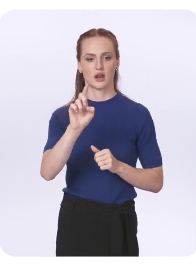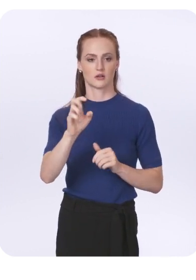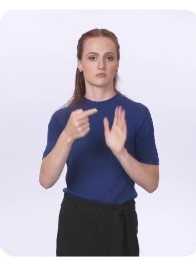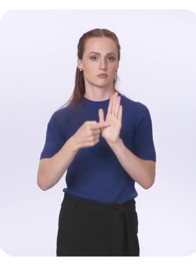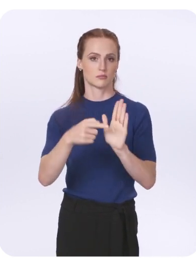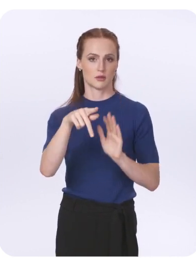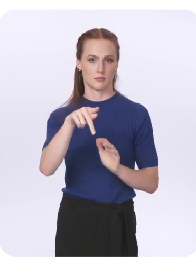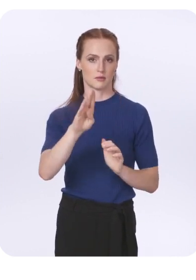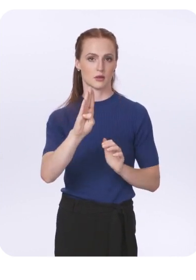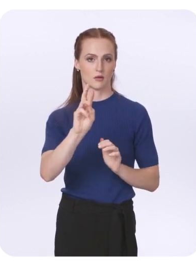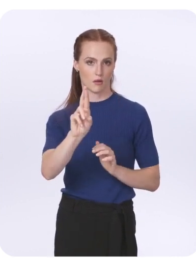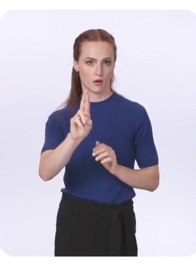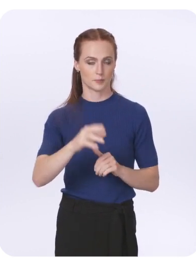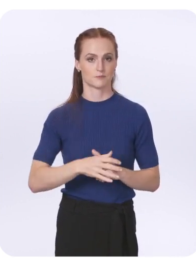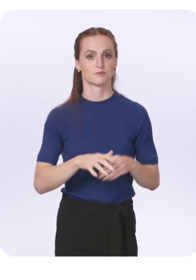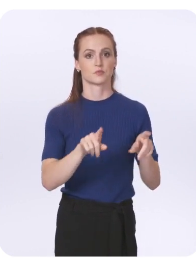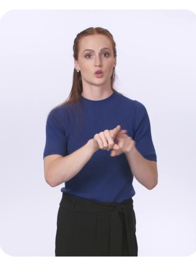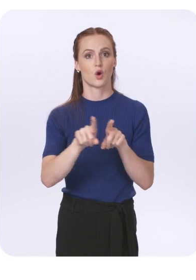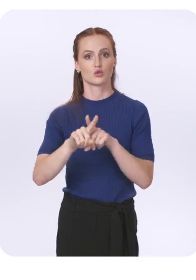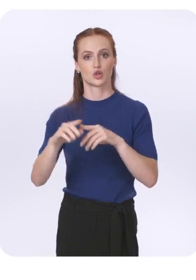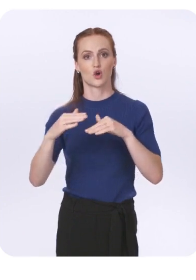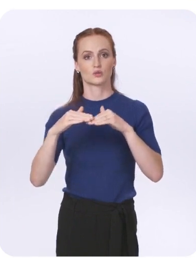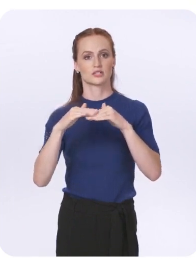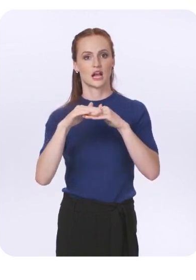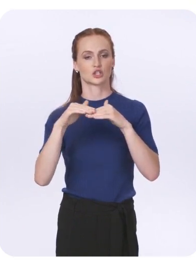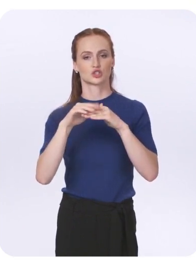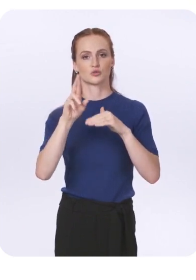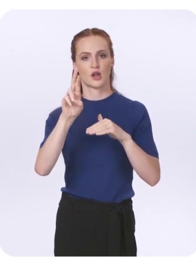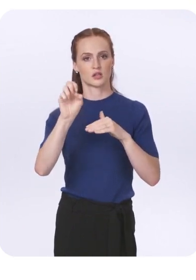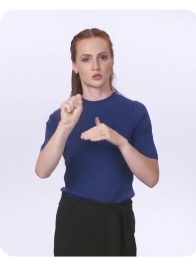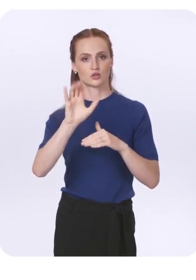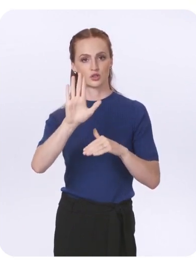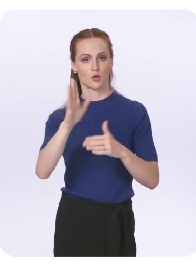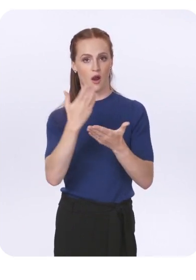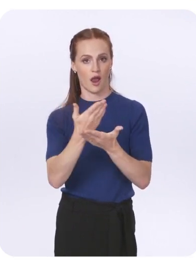And then there’s also texture resolution of your assets. All else equal,